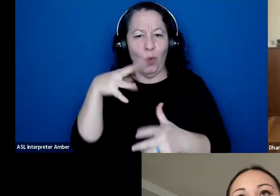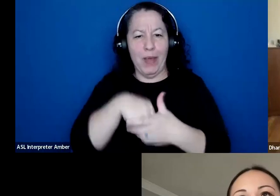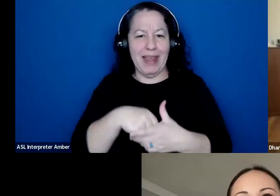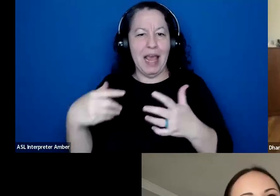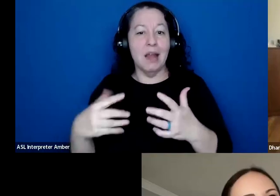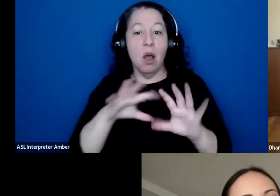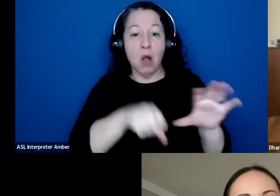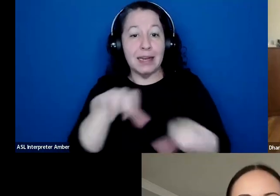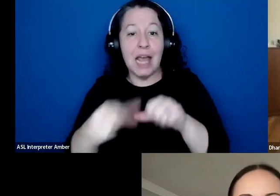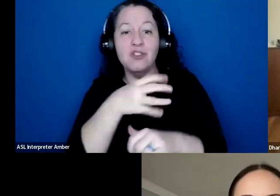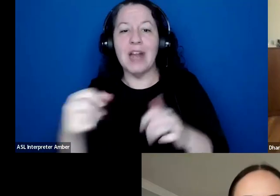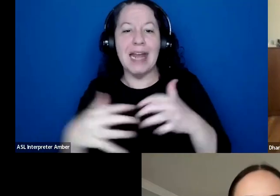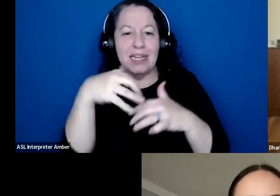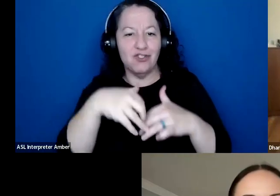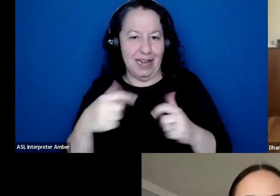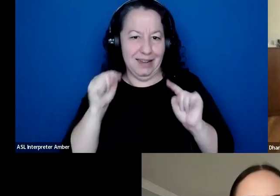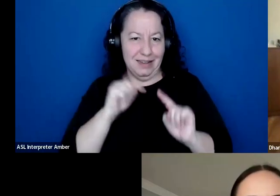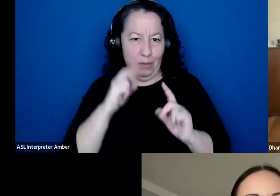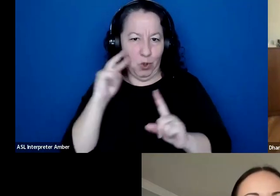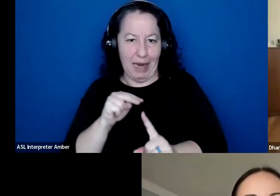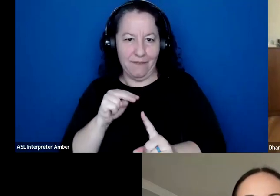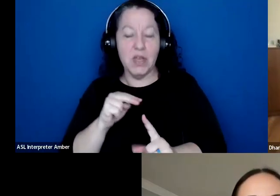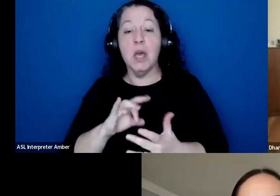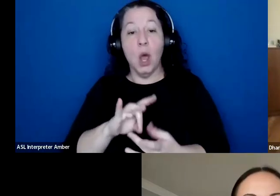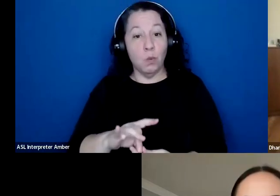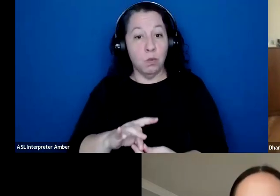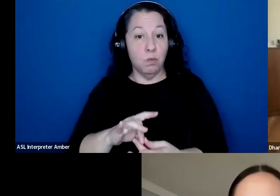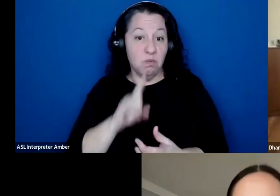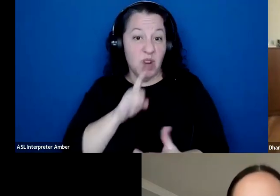And it really does require this divestment not only from the military,